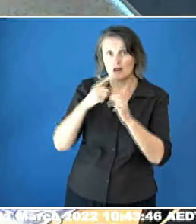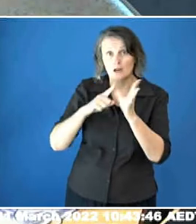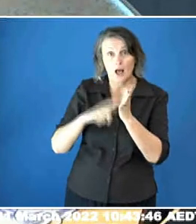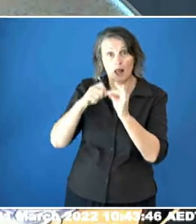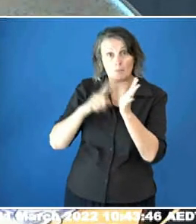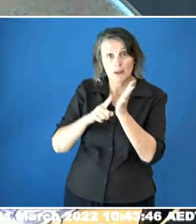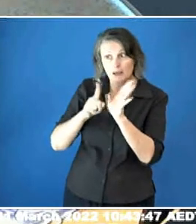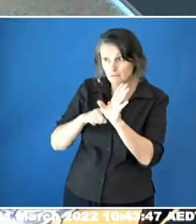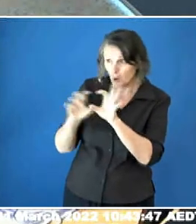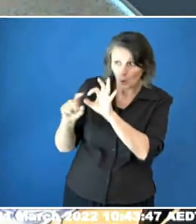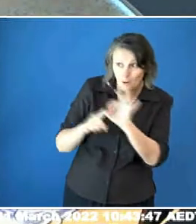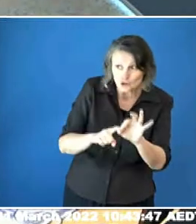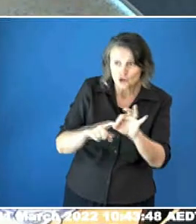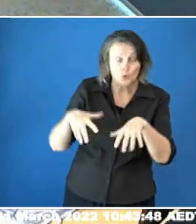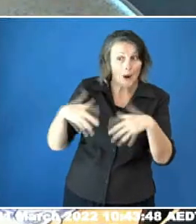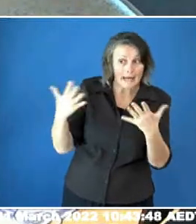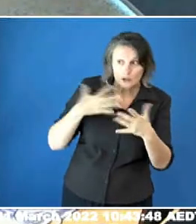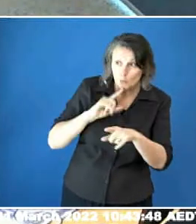questions or anything that she would like to say to you.